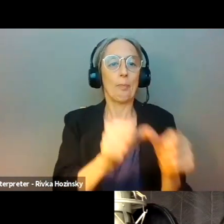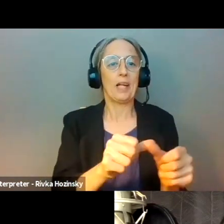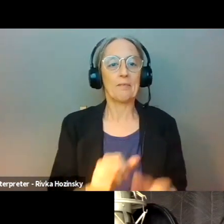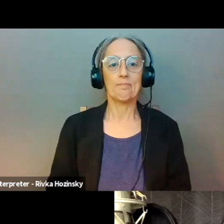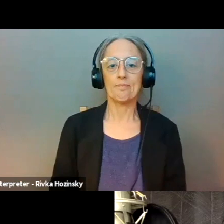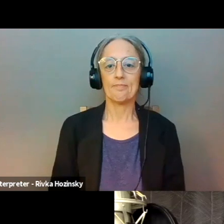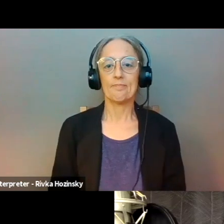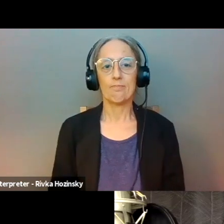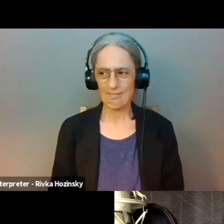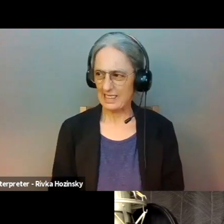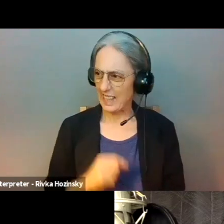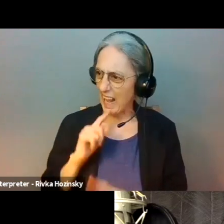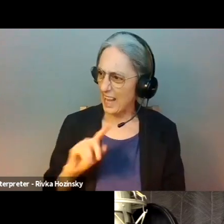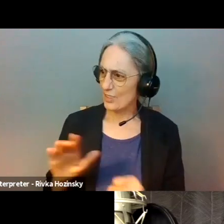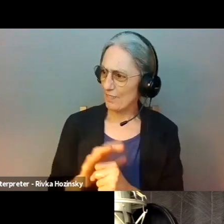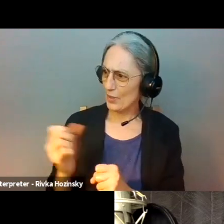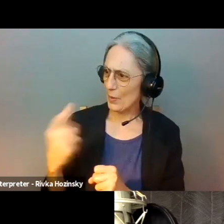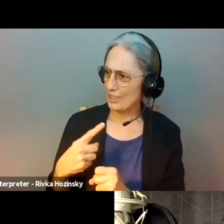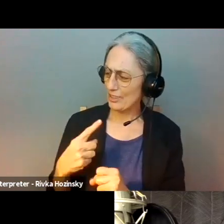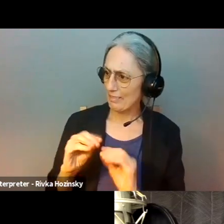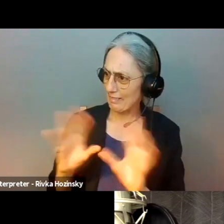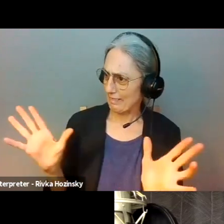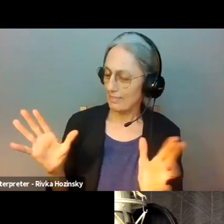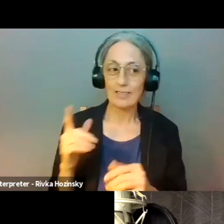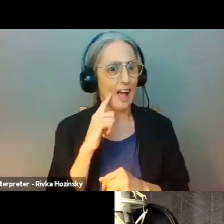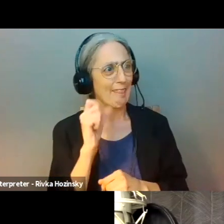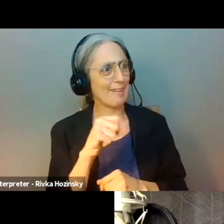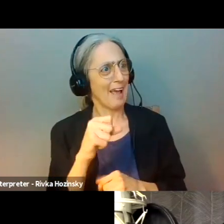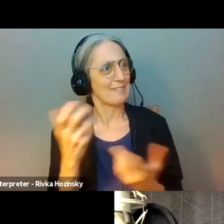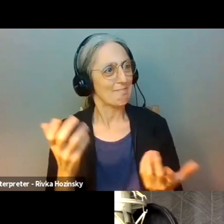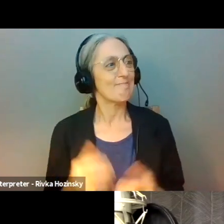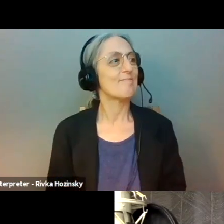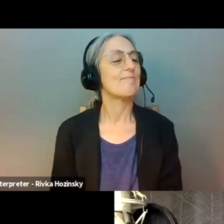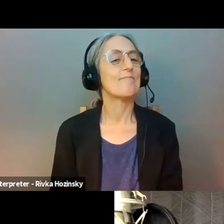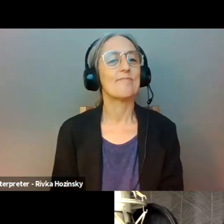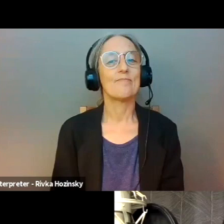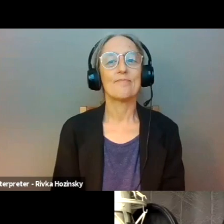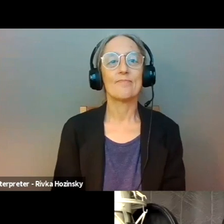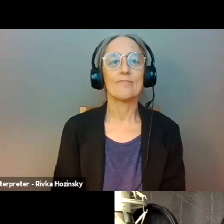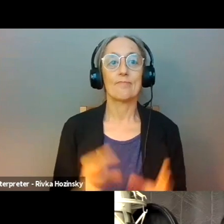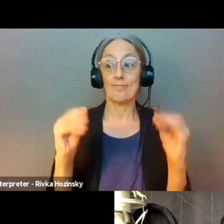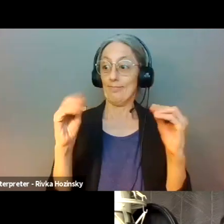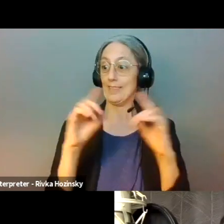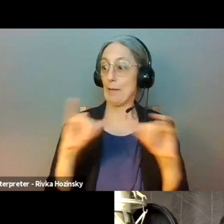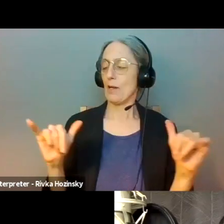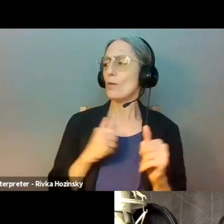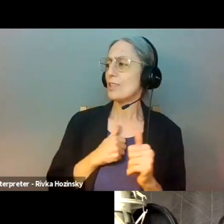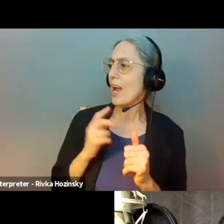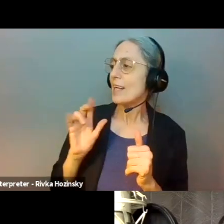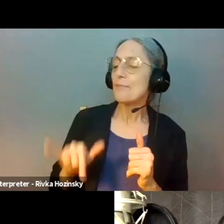Did I answer the whole question for you, Andy? [Andy] Yes, I think so. - Okay. Sorry, Andy. I just noticed in the chat